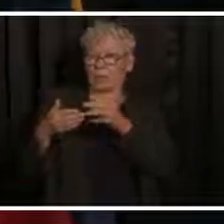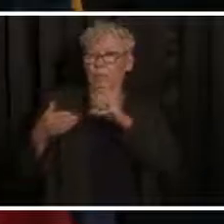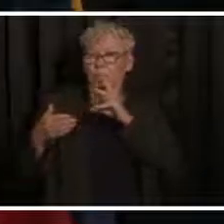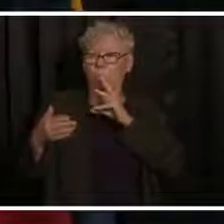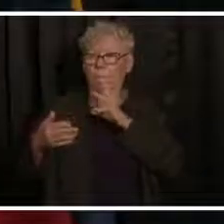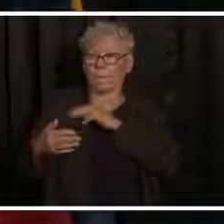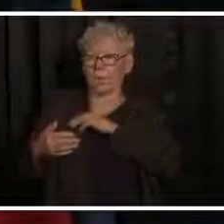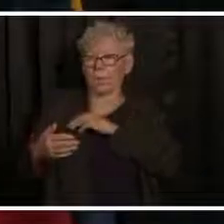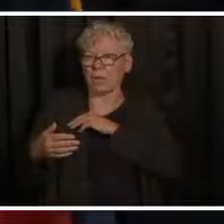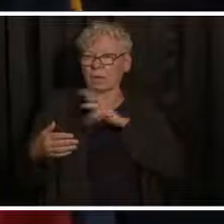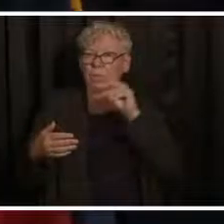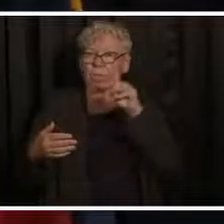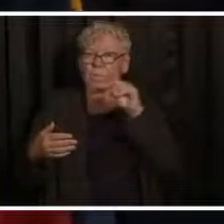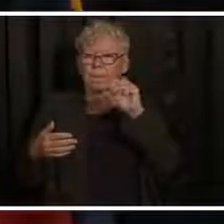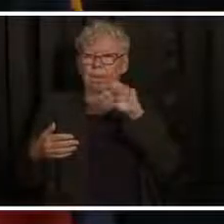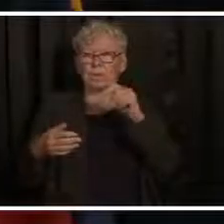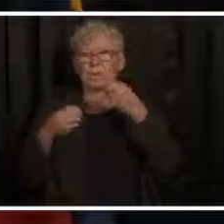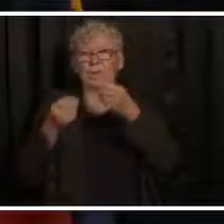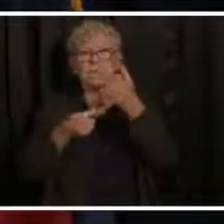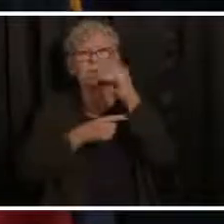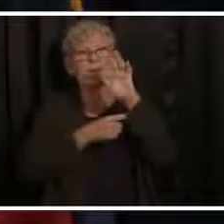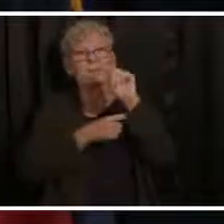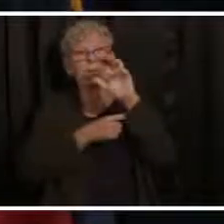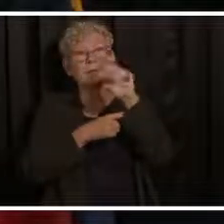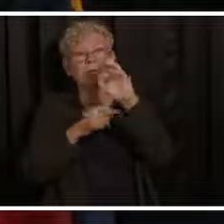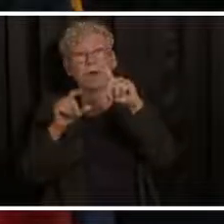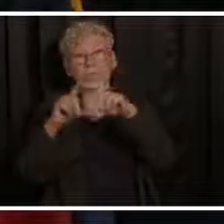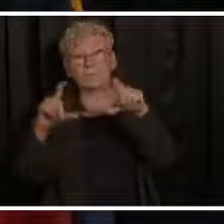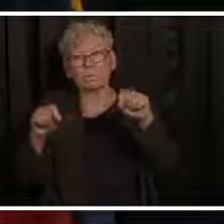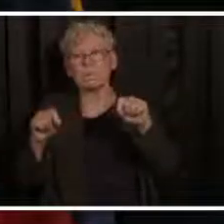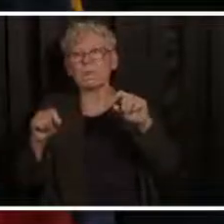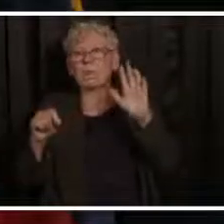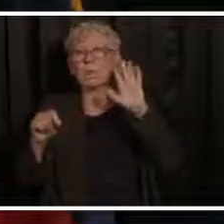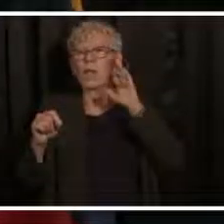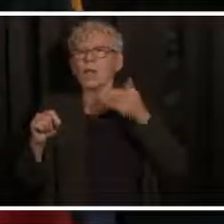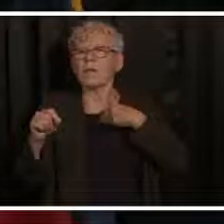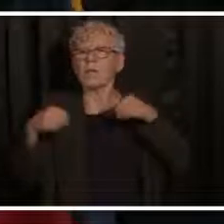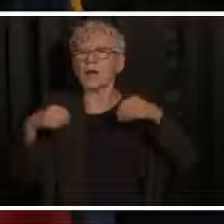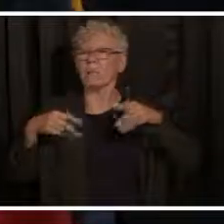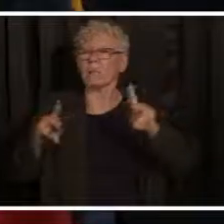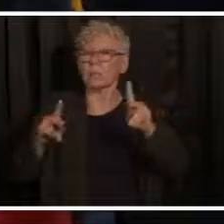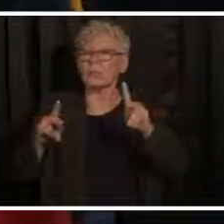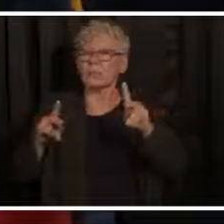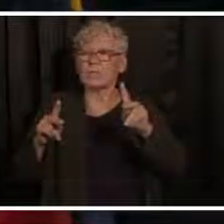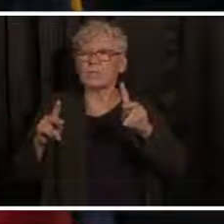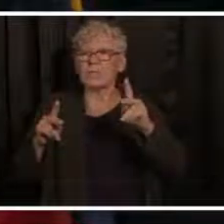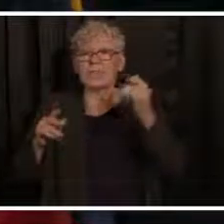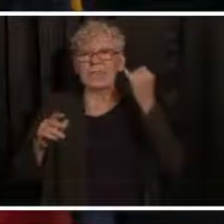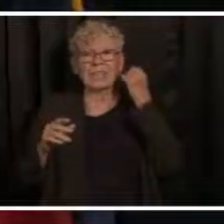and out. be notified by text and and uh and they have the opportunity that for any color who uh wants to know where they